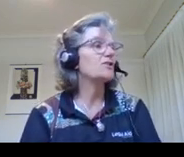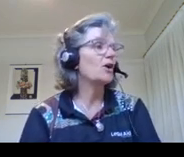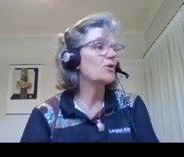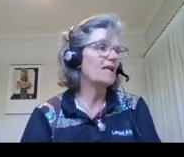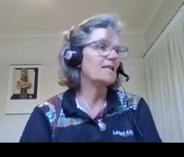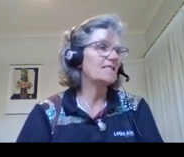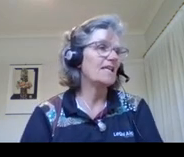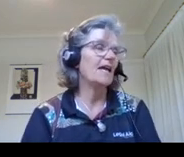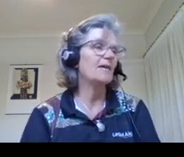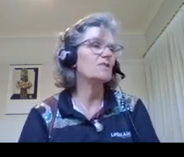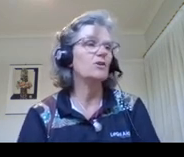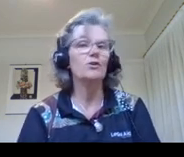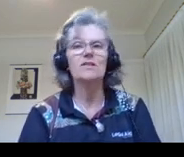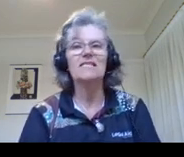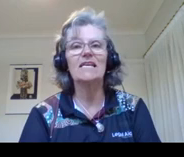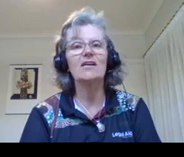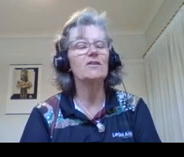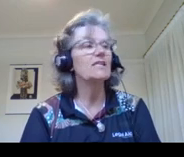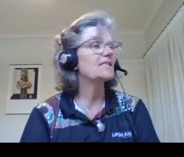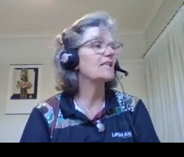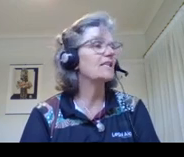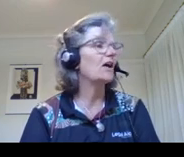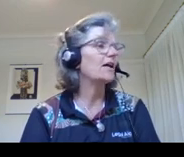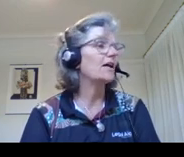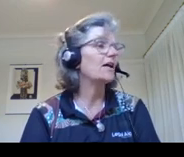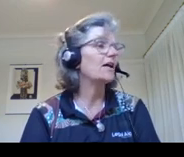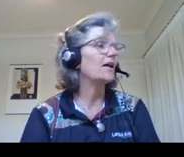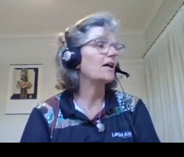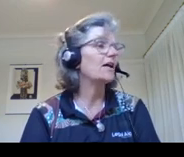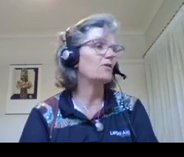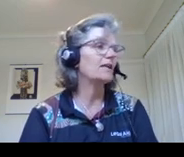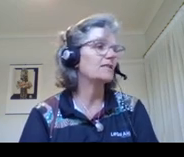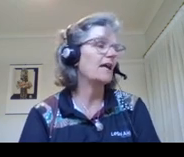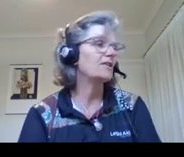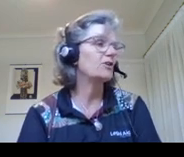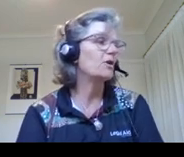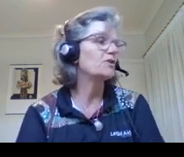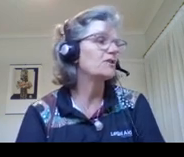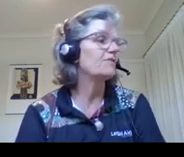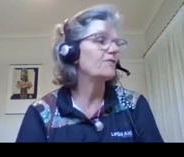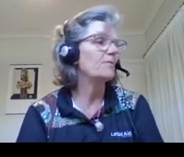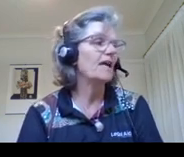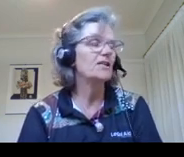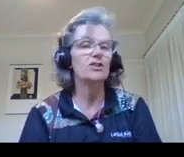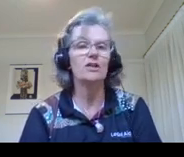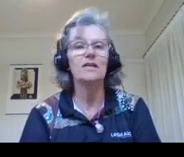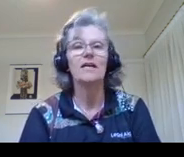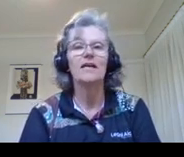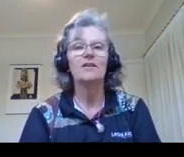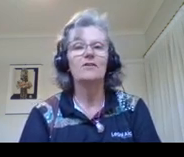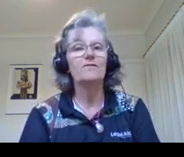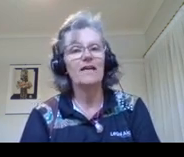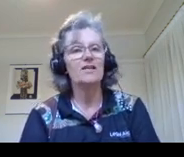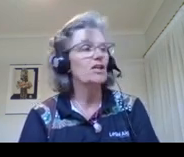so many scams so you can see on this first to gain your personal information there are fake